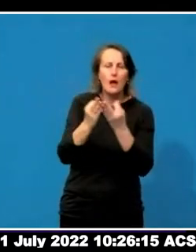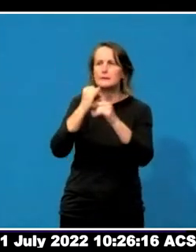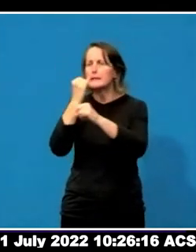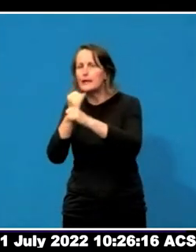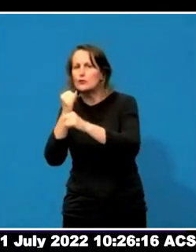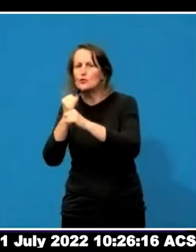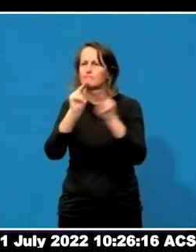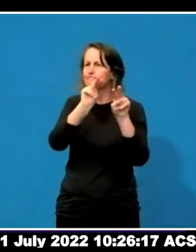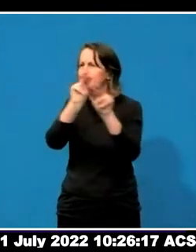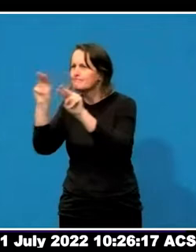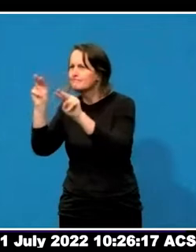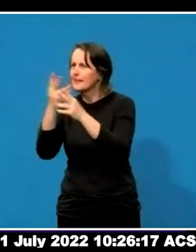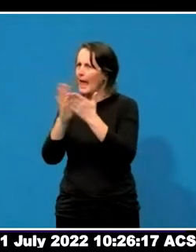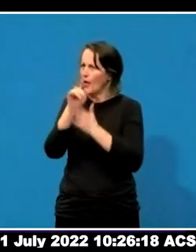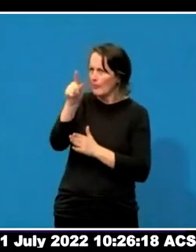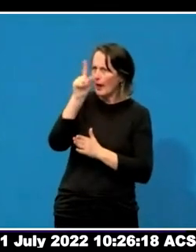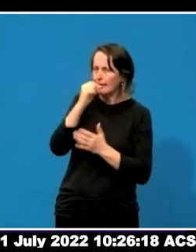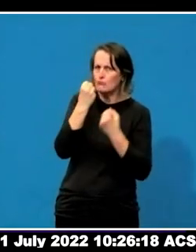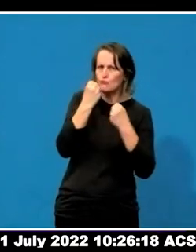disability from violence, abuse, neglect and exploitation.